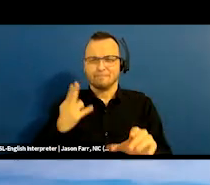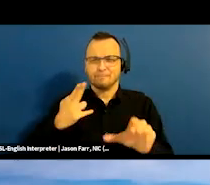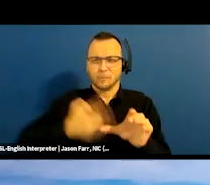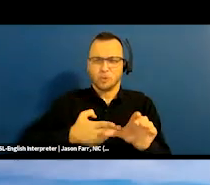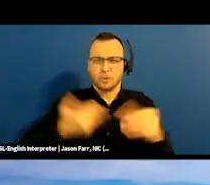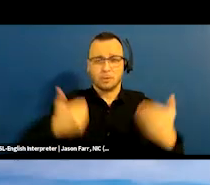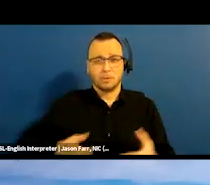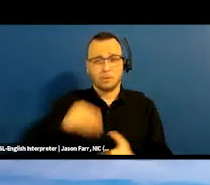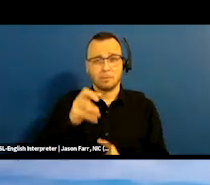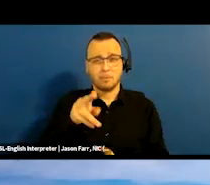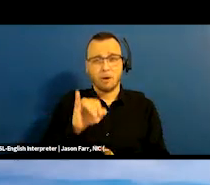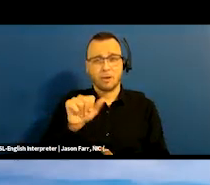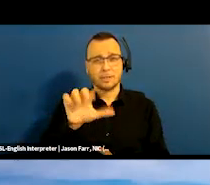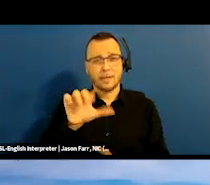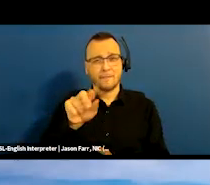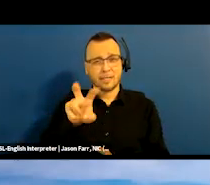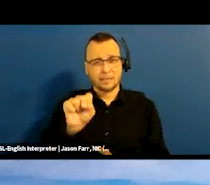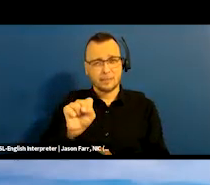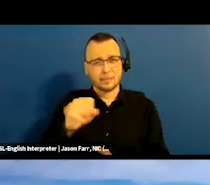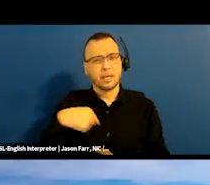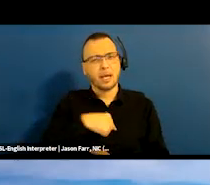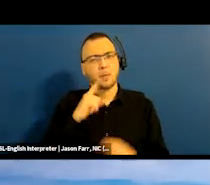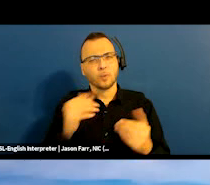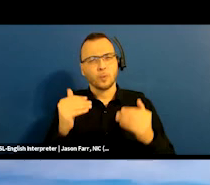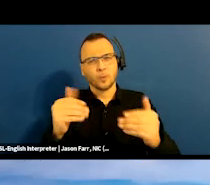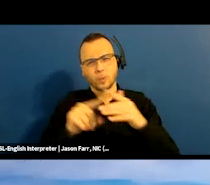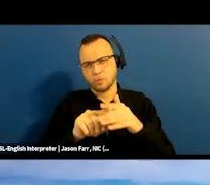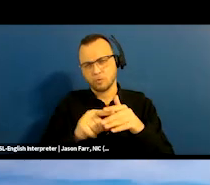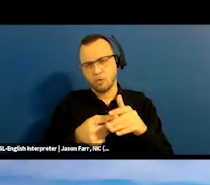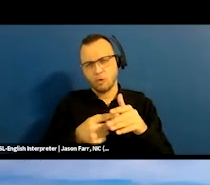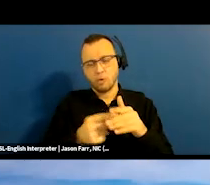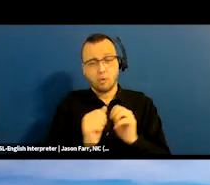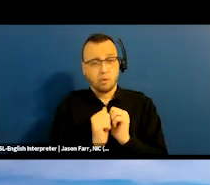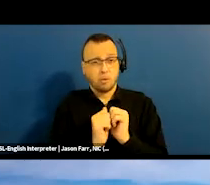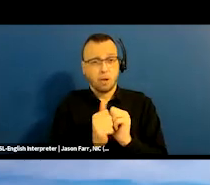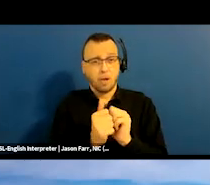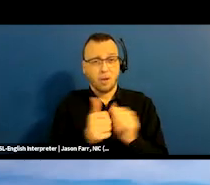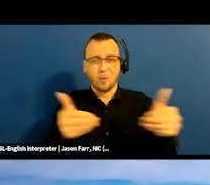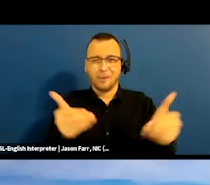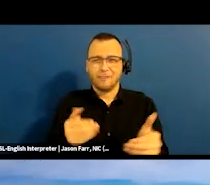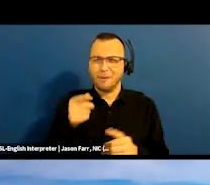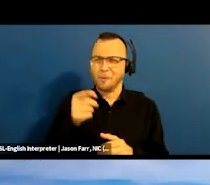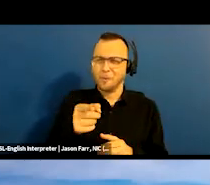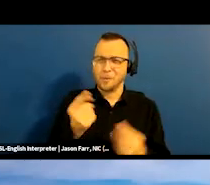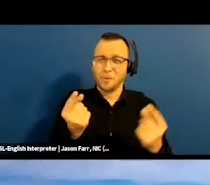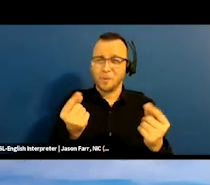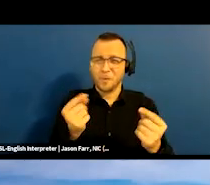Thank you, Jen. I don't know if you guys can see me, my camera is slowly coming on. There we go.